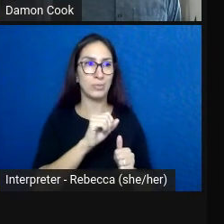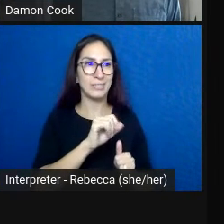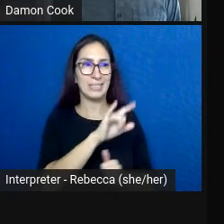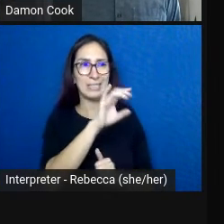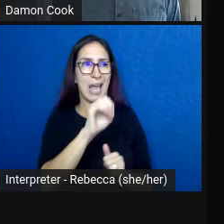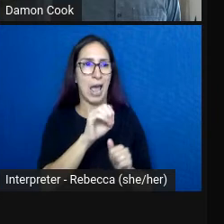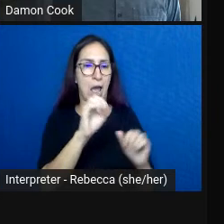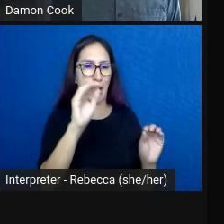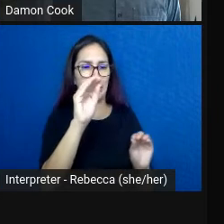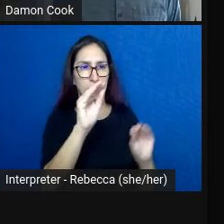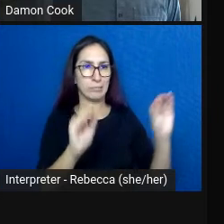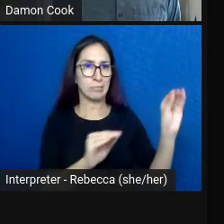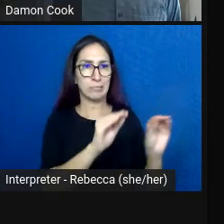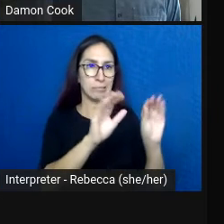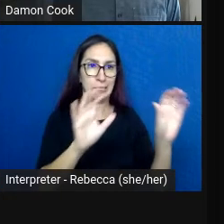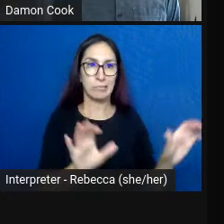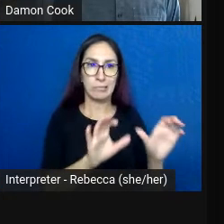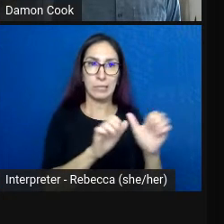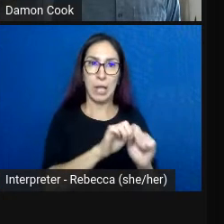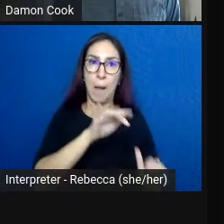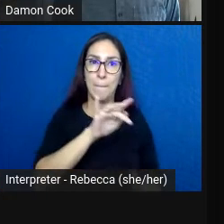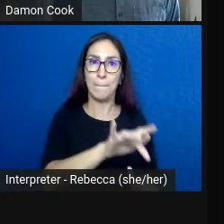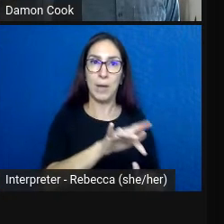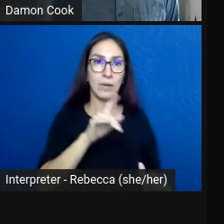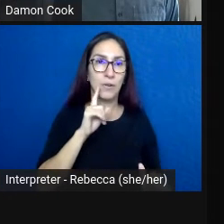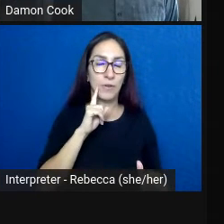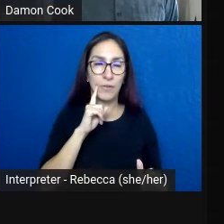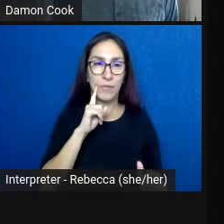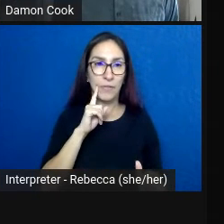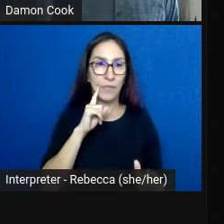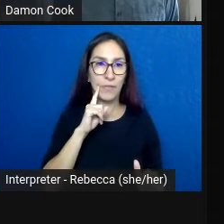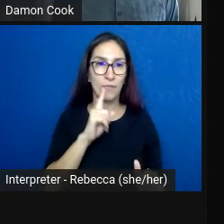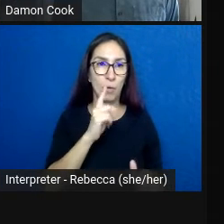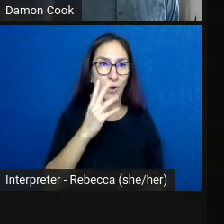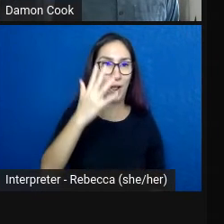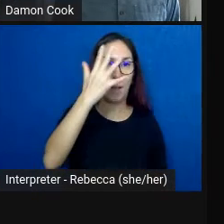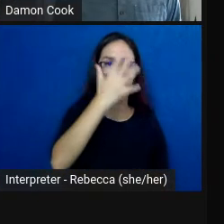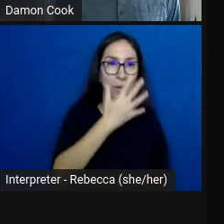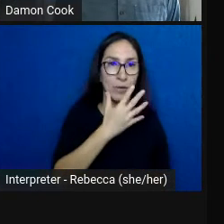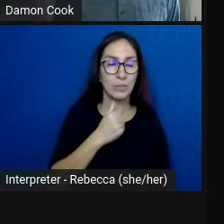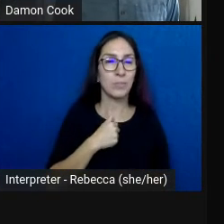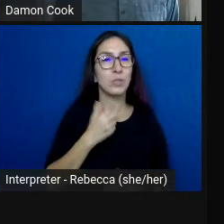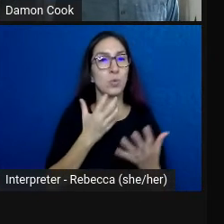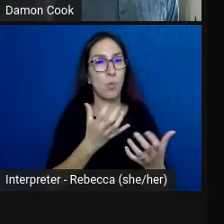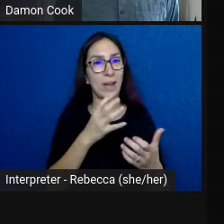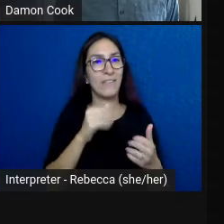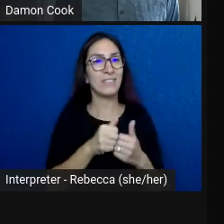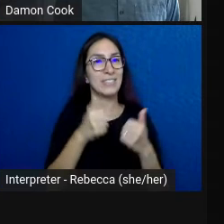More often you'll want a button to trigger a dialog open and a separate button within the dialog markup to close.